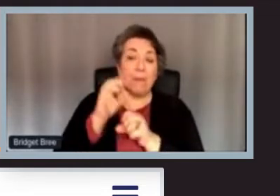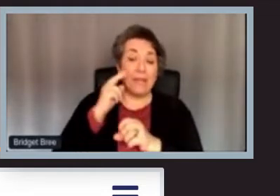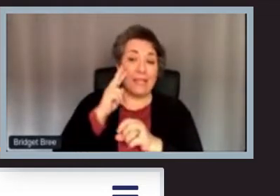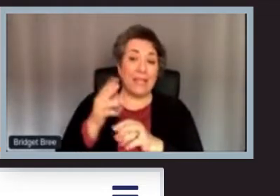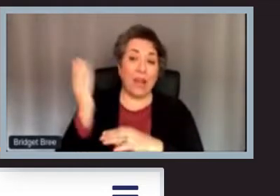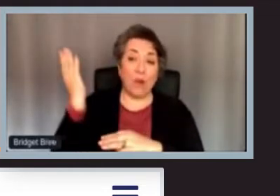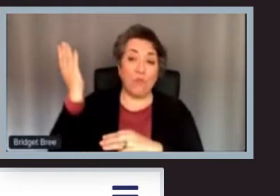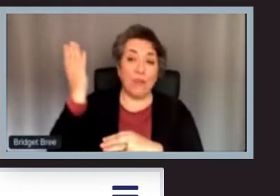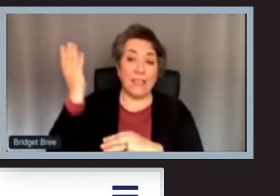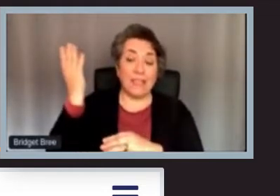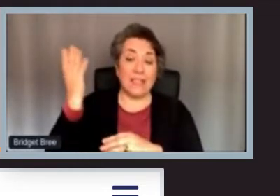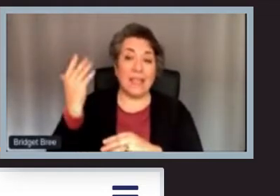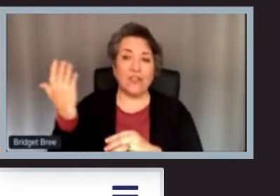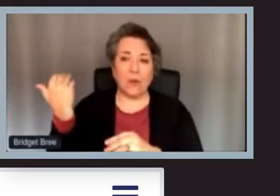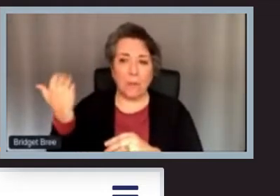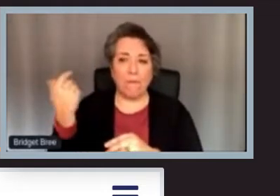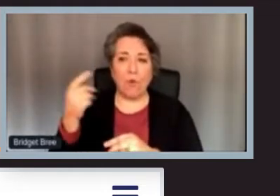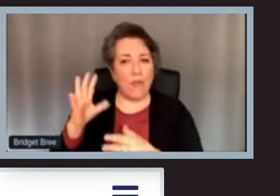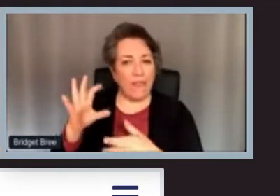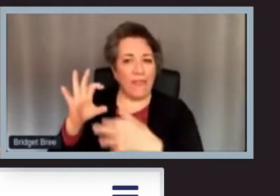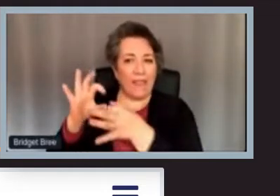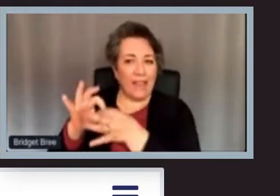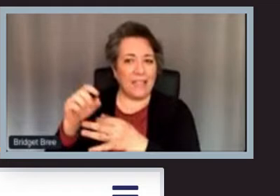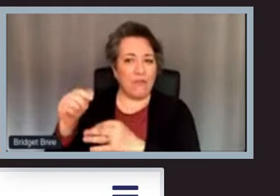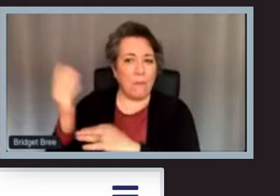which is the linked to on my presentation site by the way.